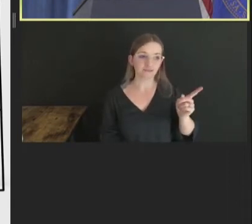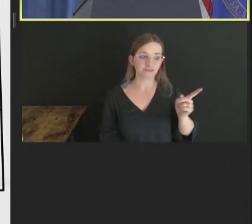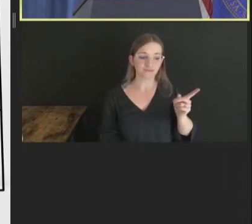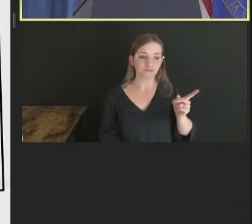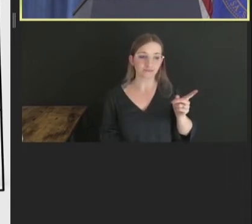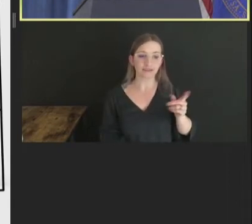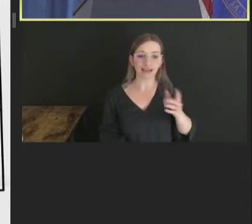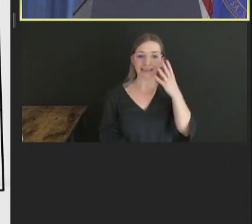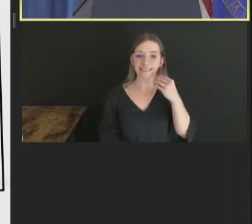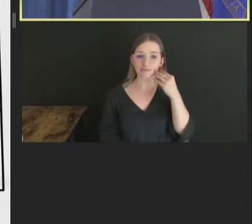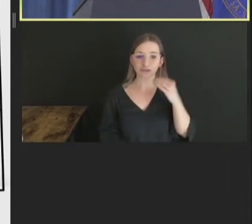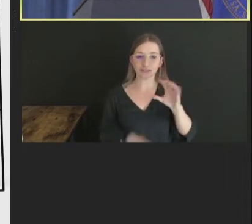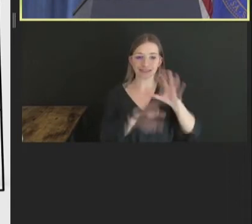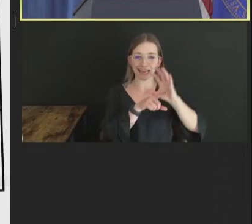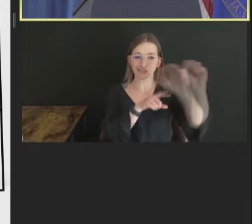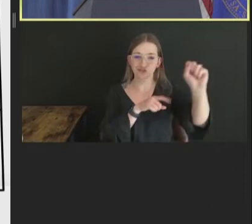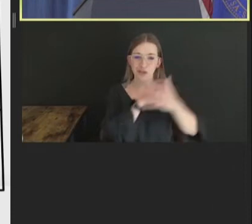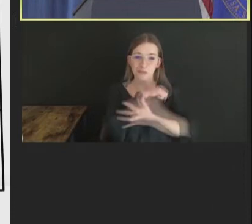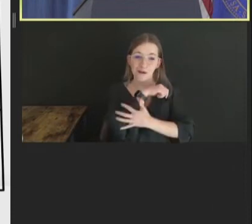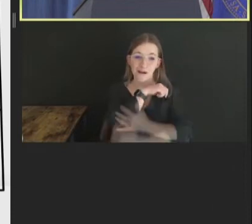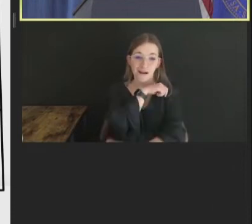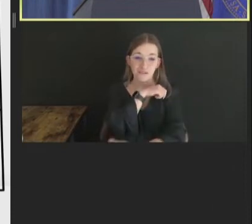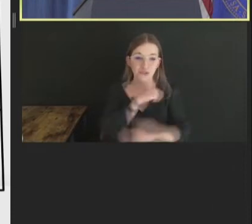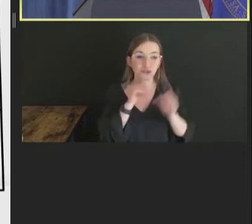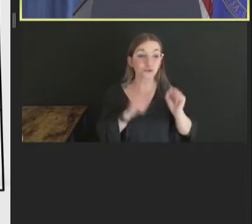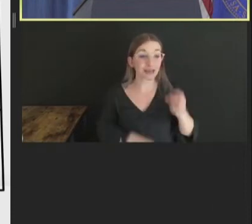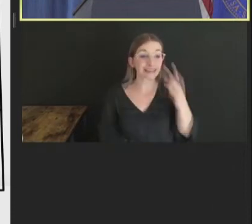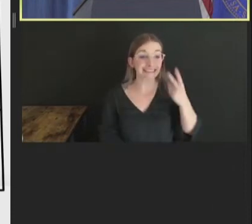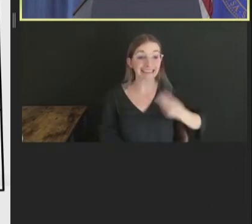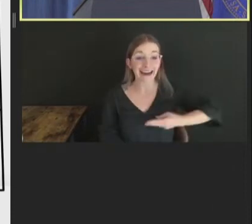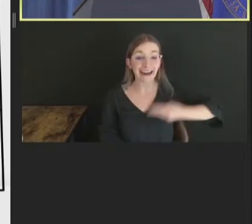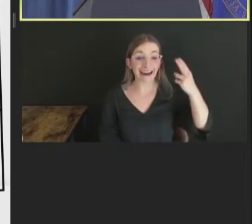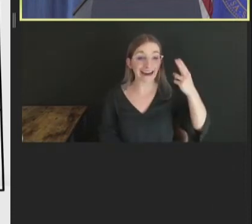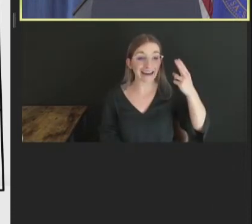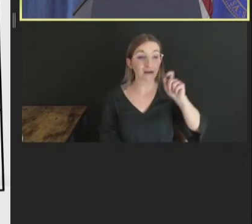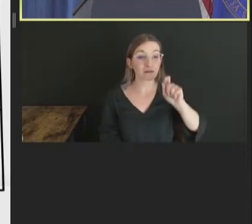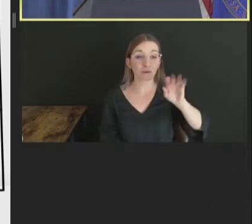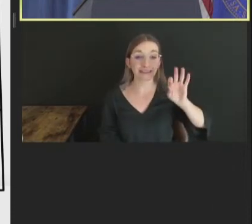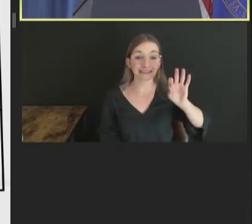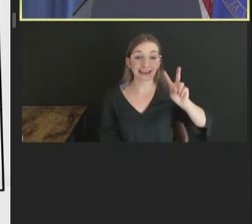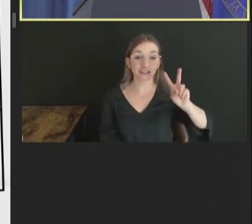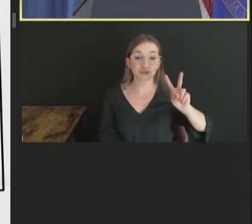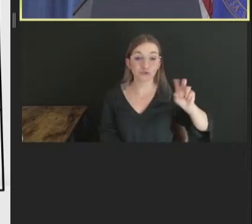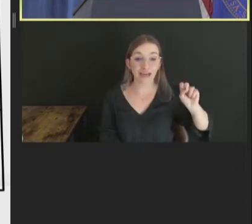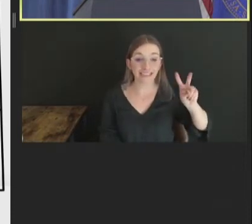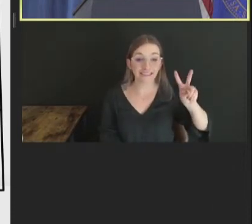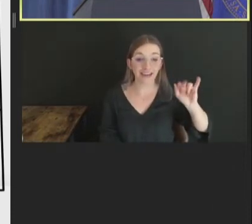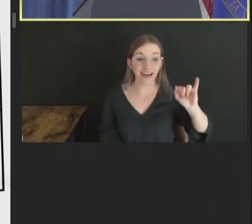can see the very high SVI rate, as well as about 50 percent of the population is either Native or